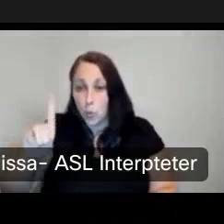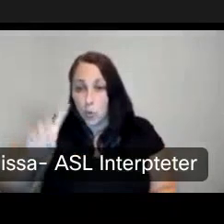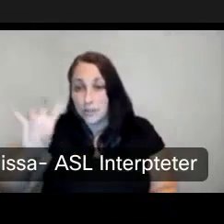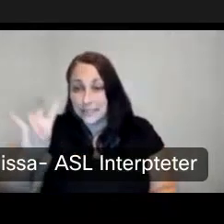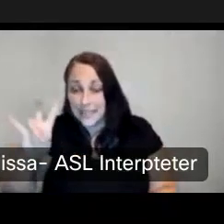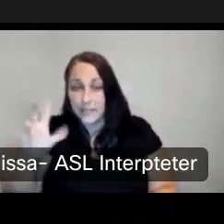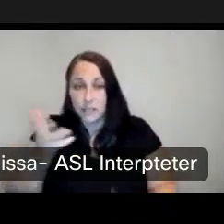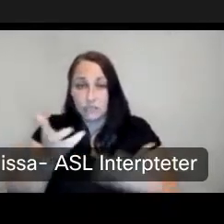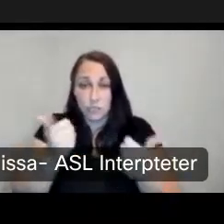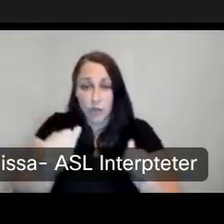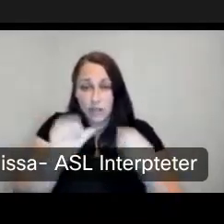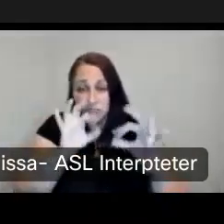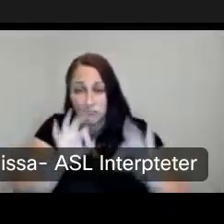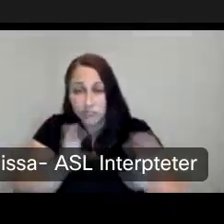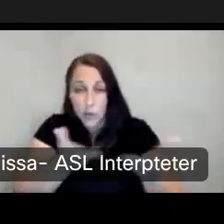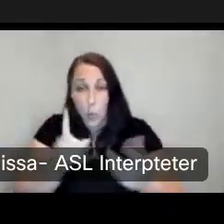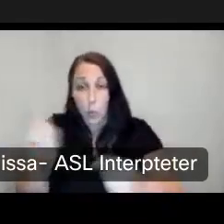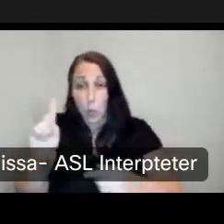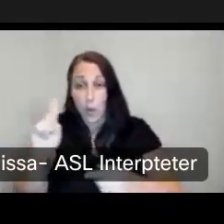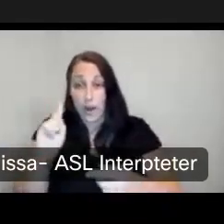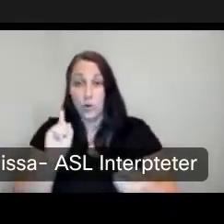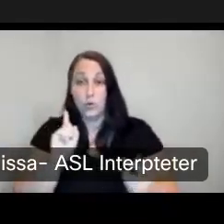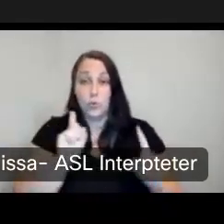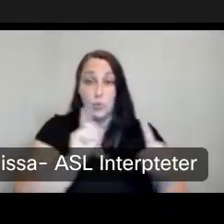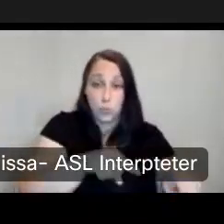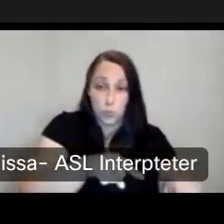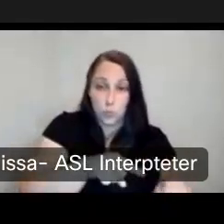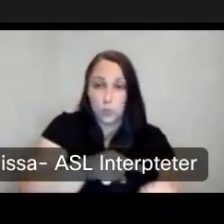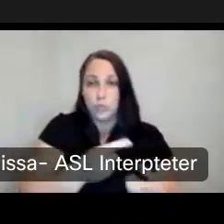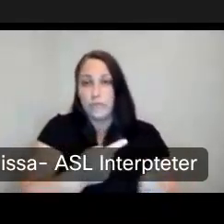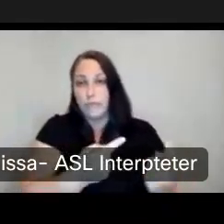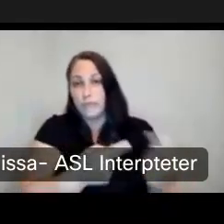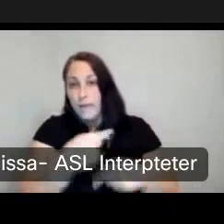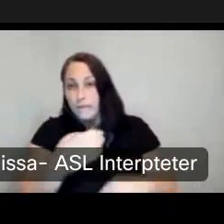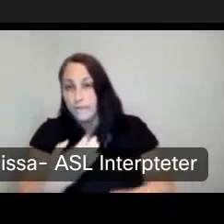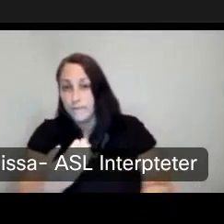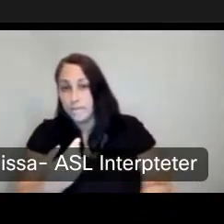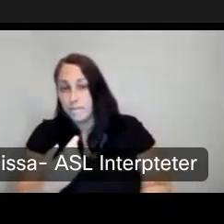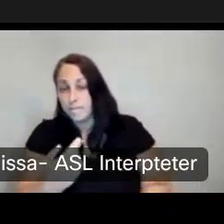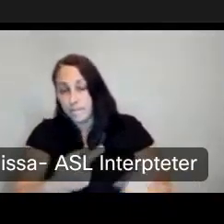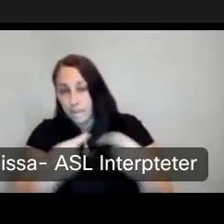um overwhelmingly the general traffic data as well as the transit specific data showed